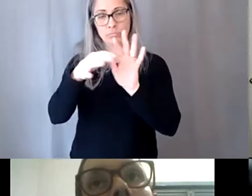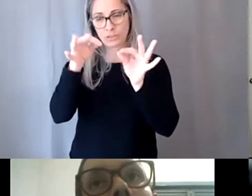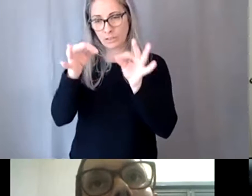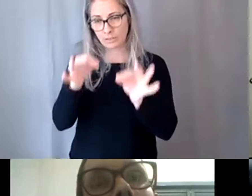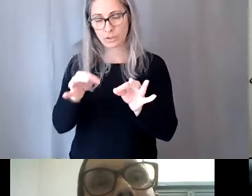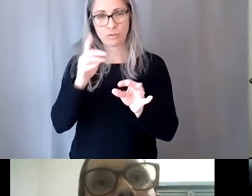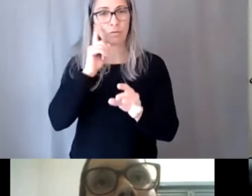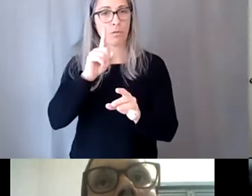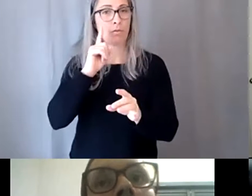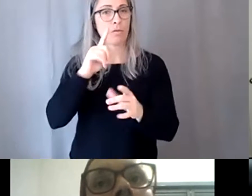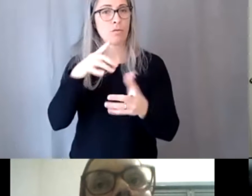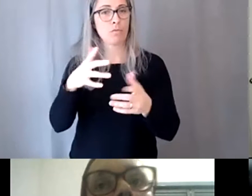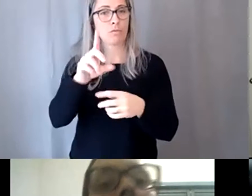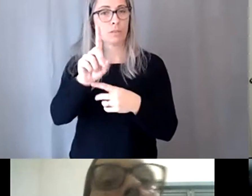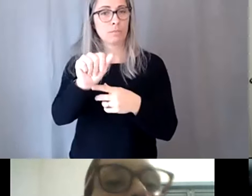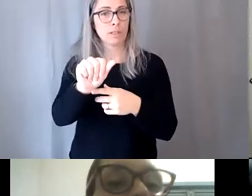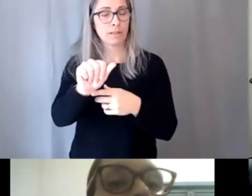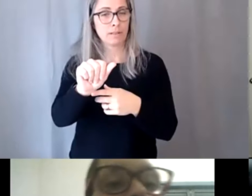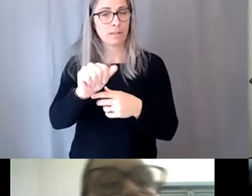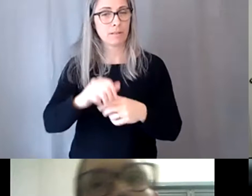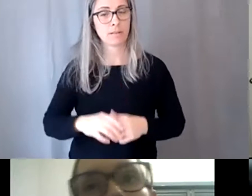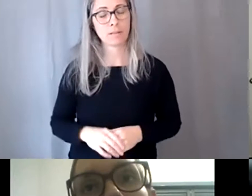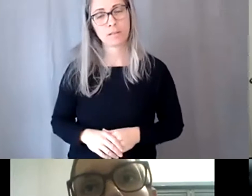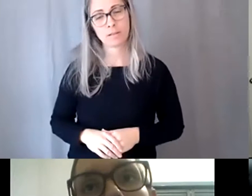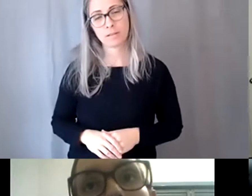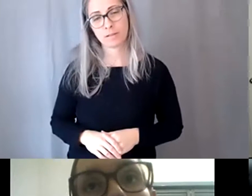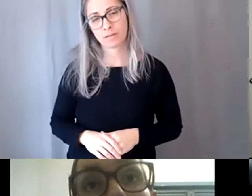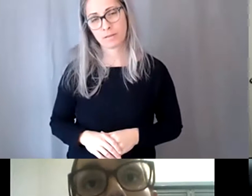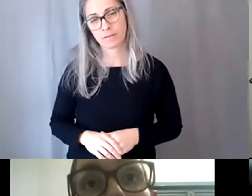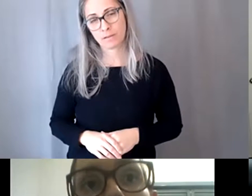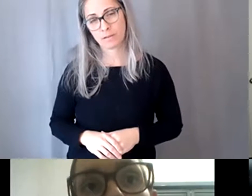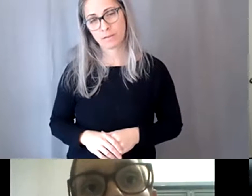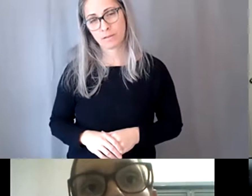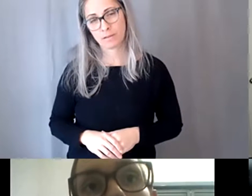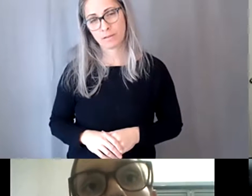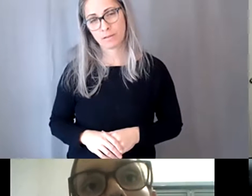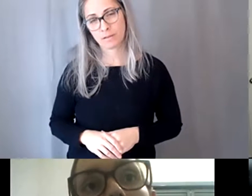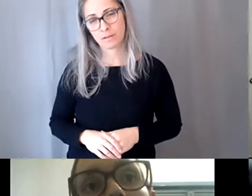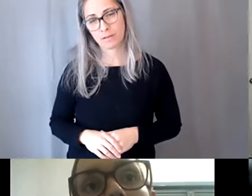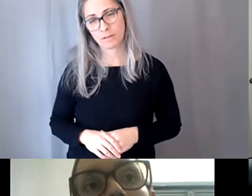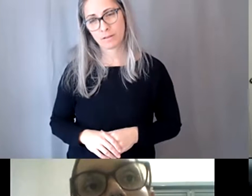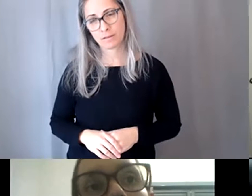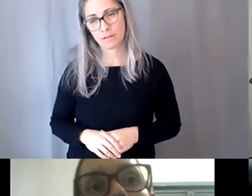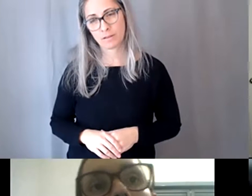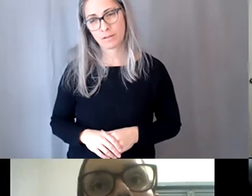and these are became